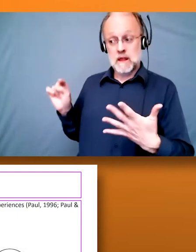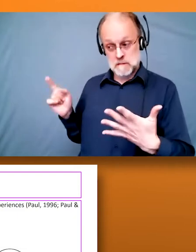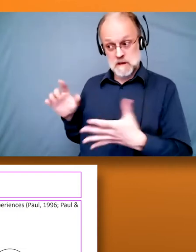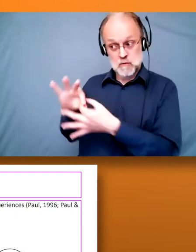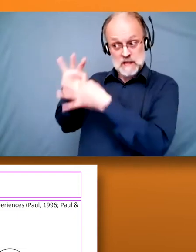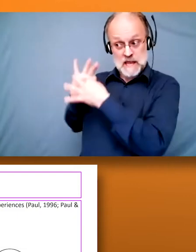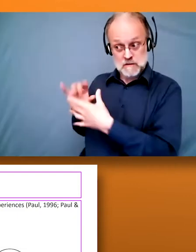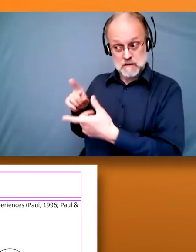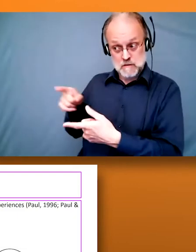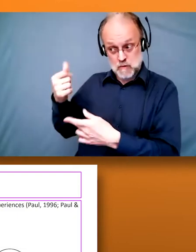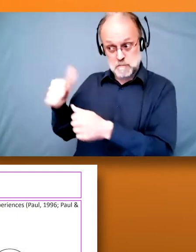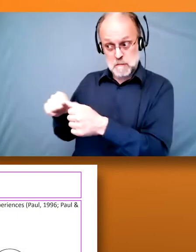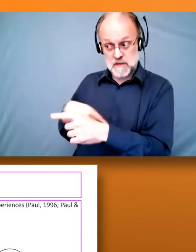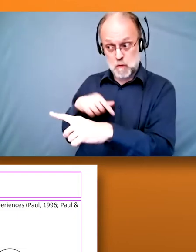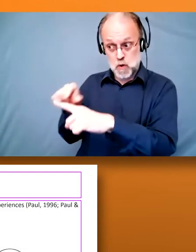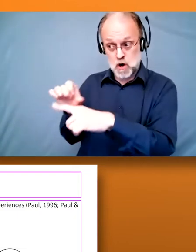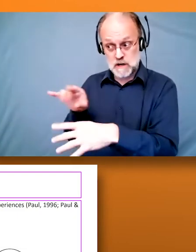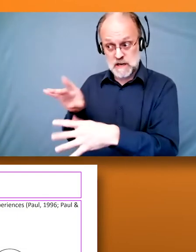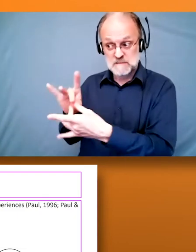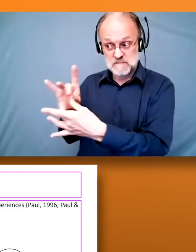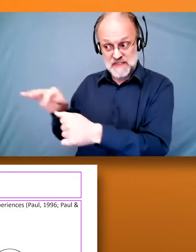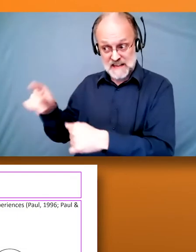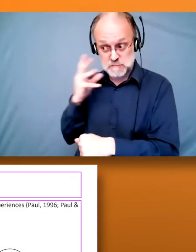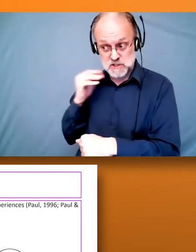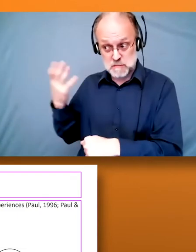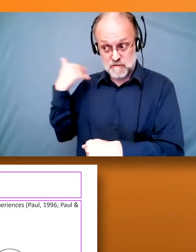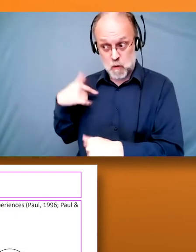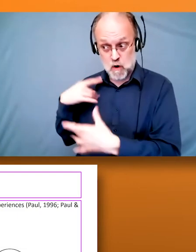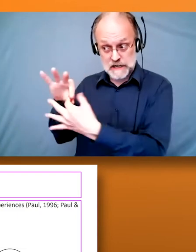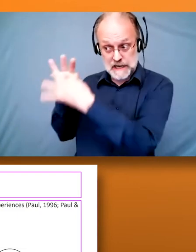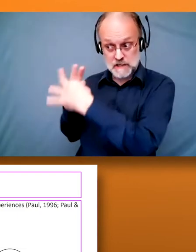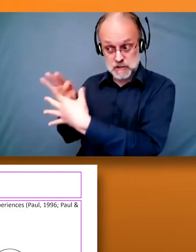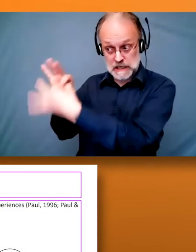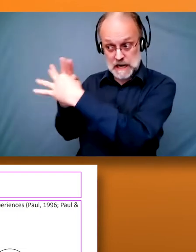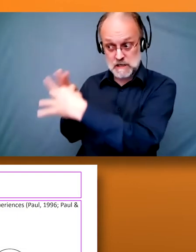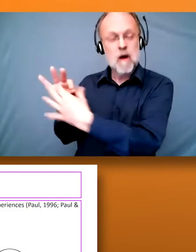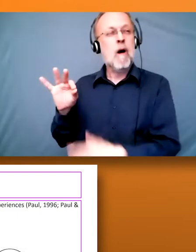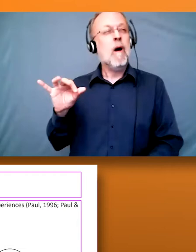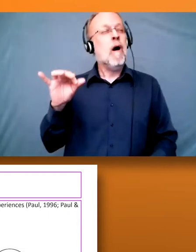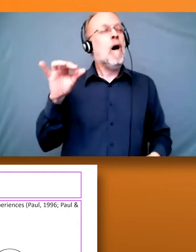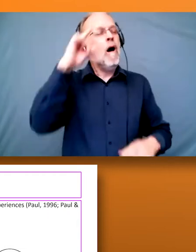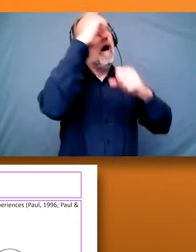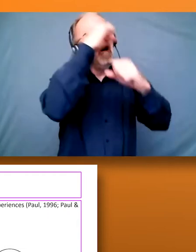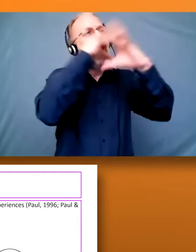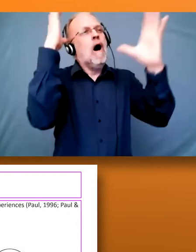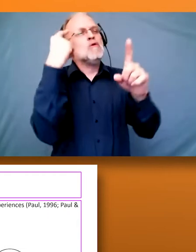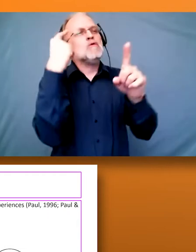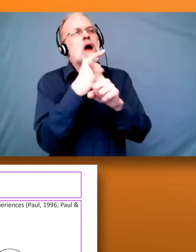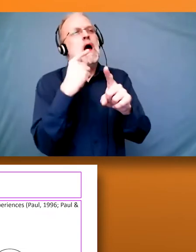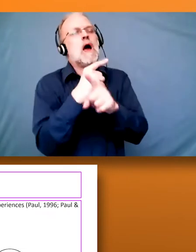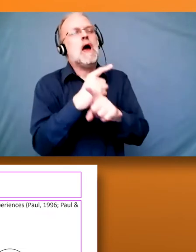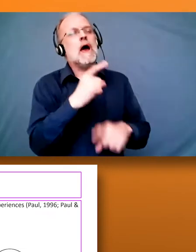relating back and forth to that lab, or reading back and forth to that experience, really connecting that experience to the words